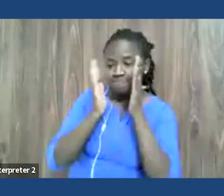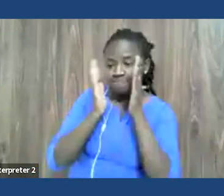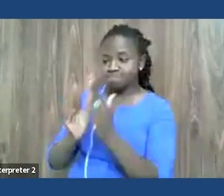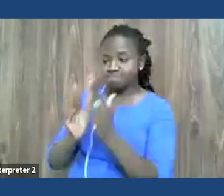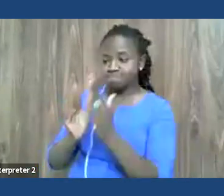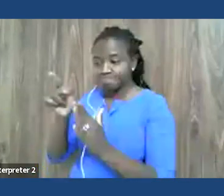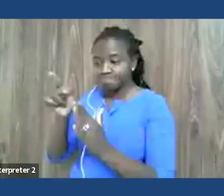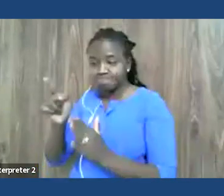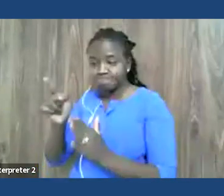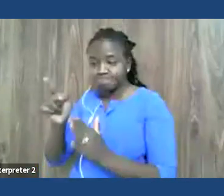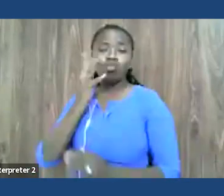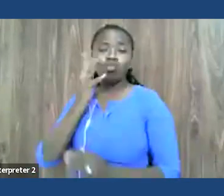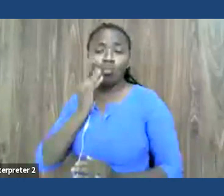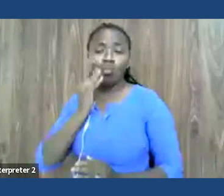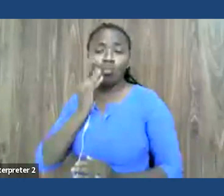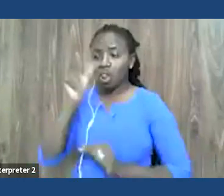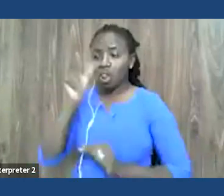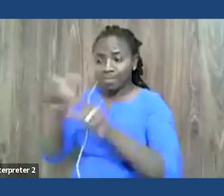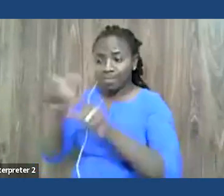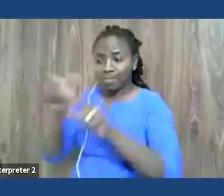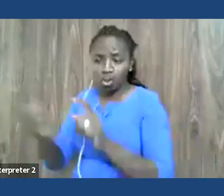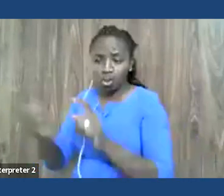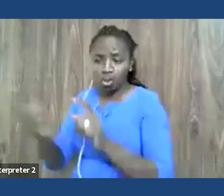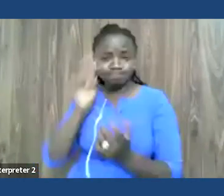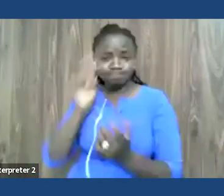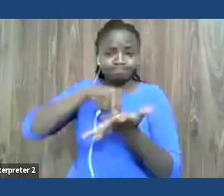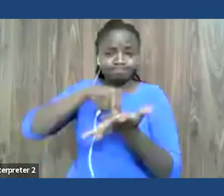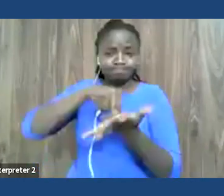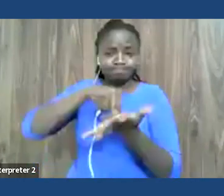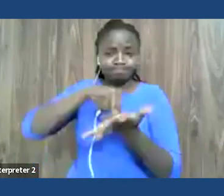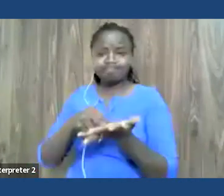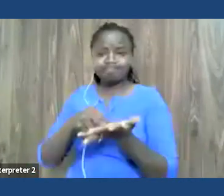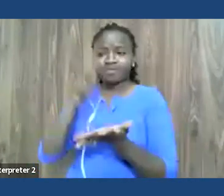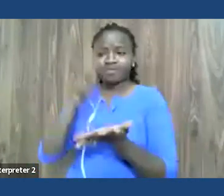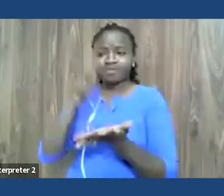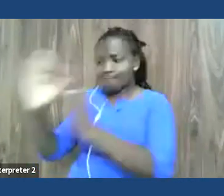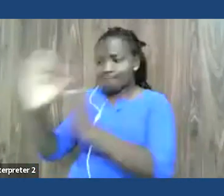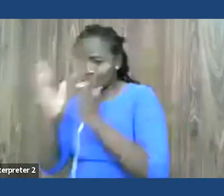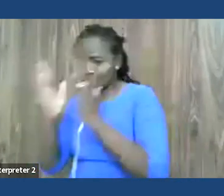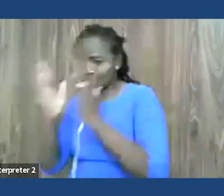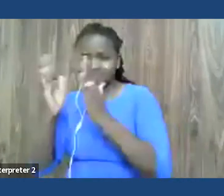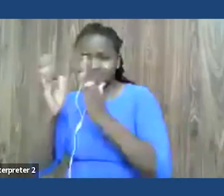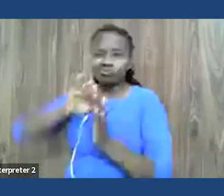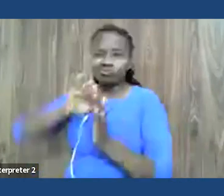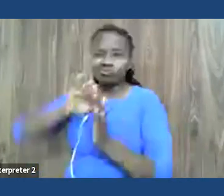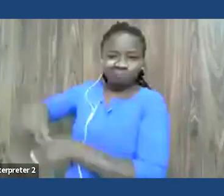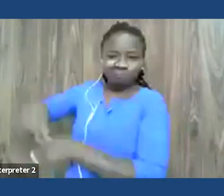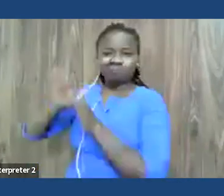We need to be making sure that other voices are not drowning their voices out.